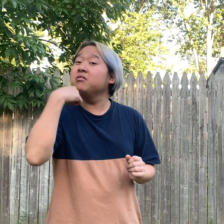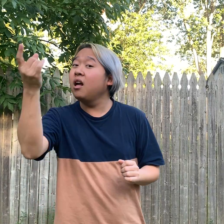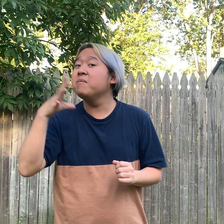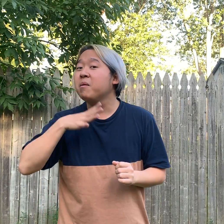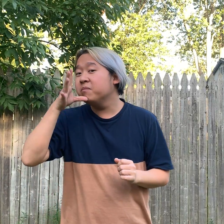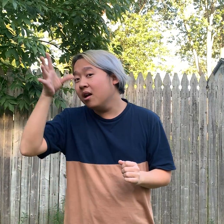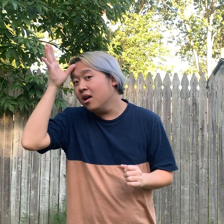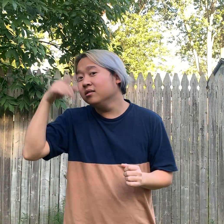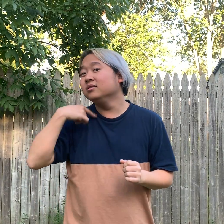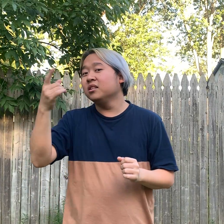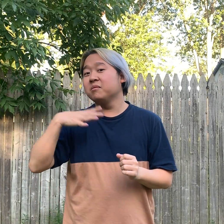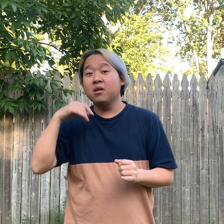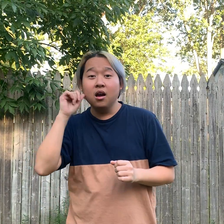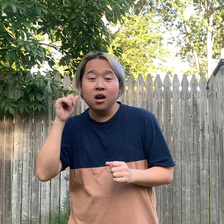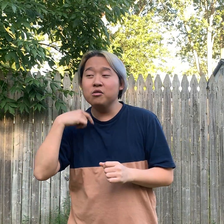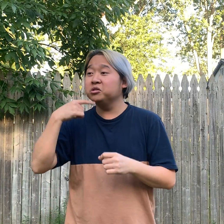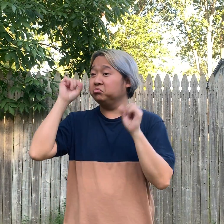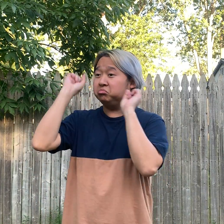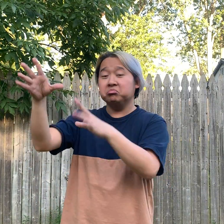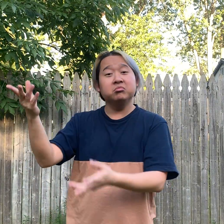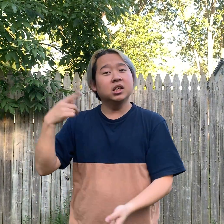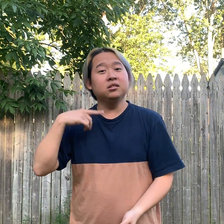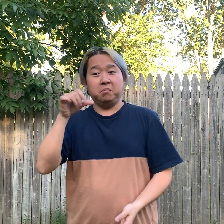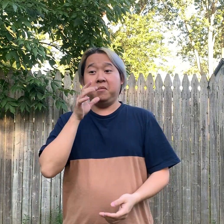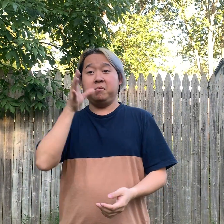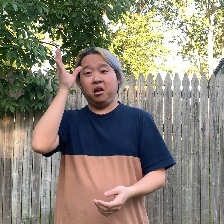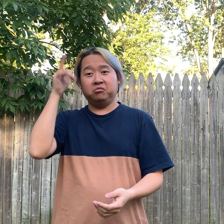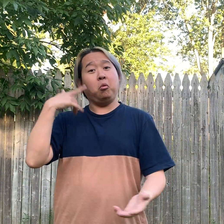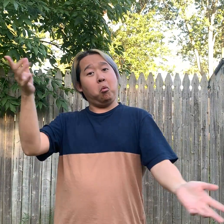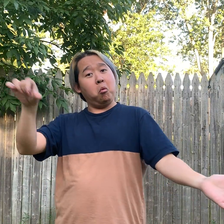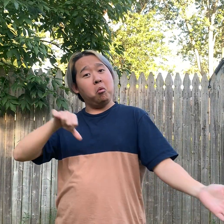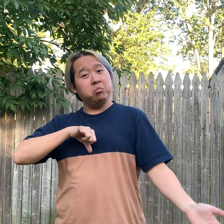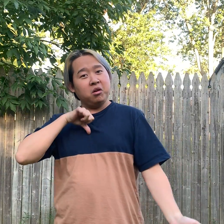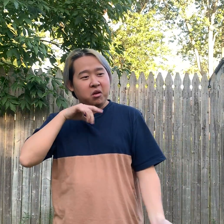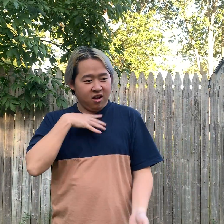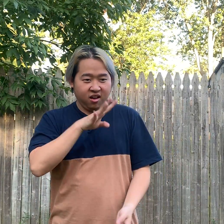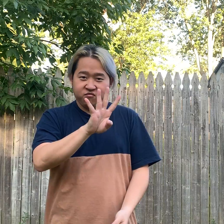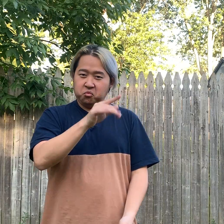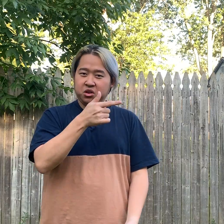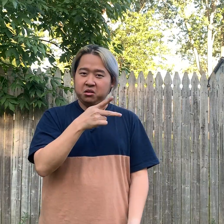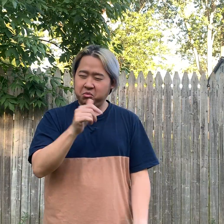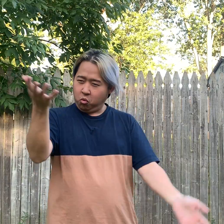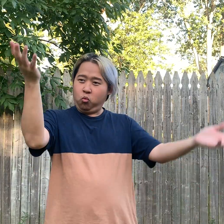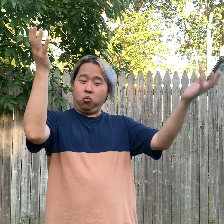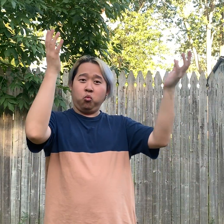I sent my course grades to my family, and my parents and aunt were SO proud of me!